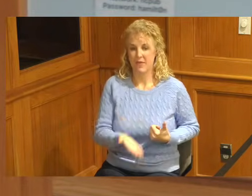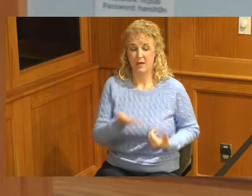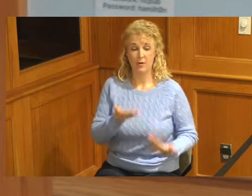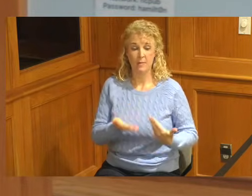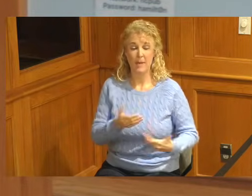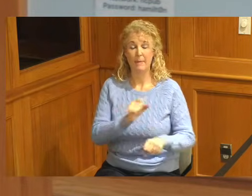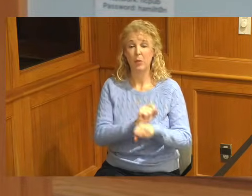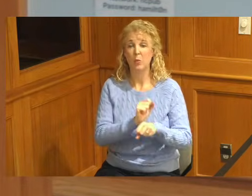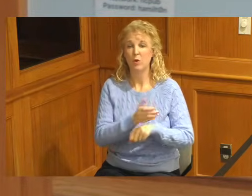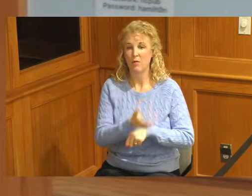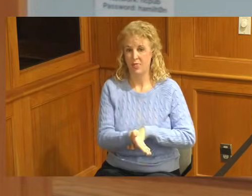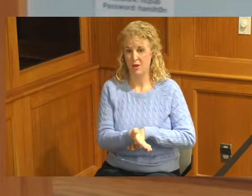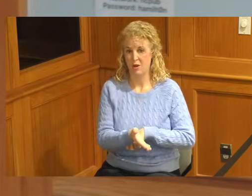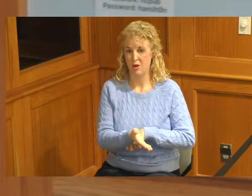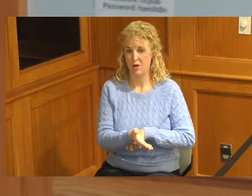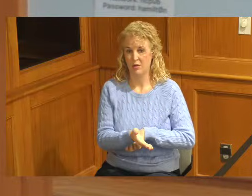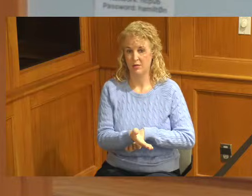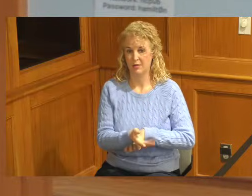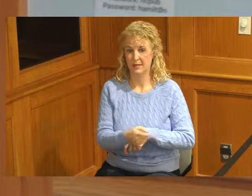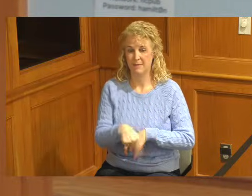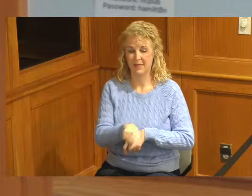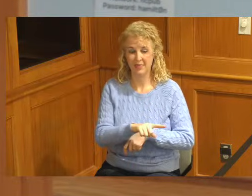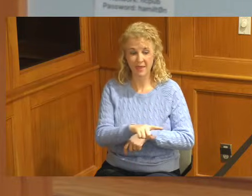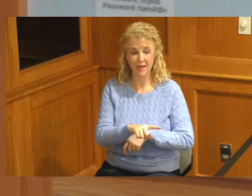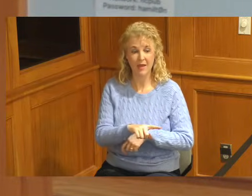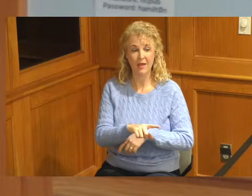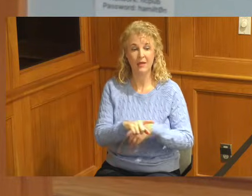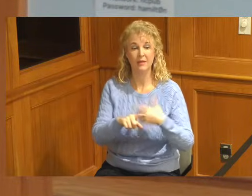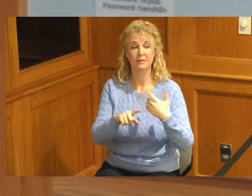community not from the one-off of a developer flying in with the project but from a long-term